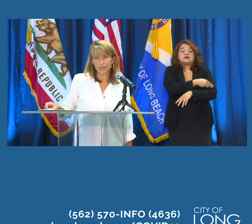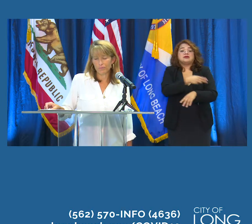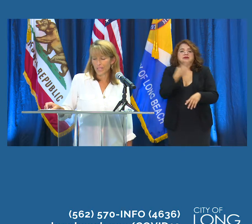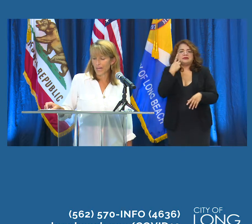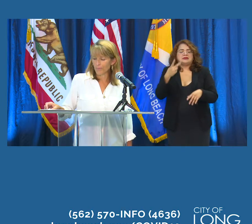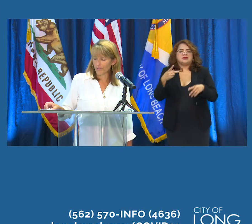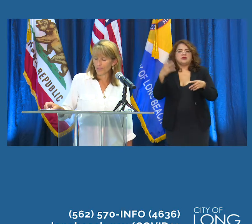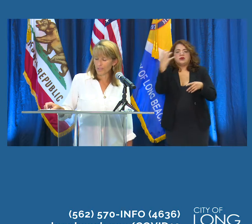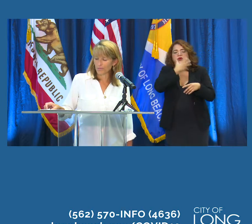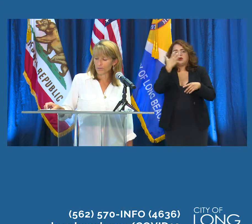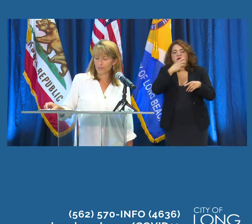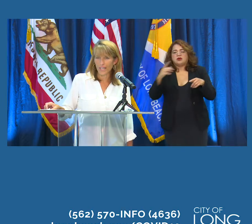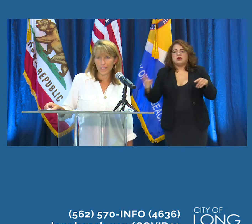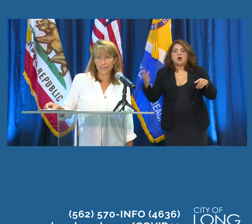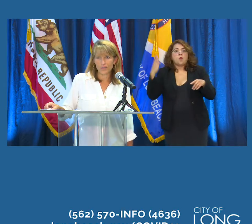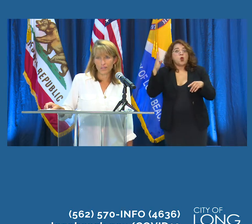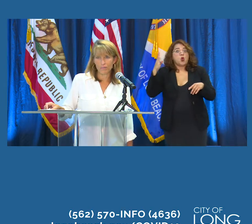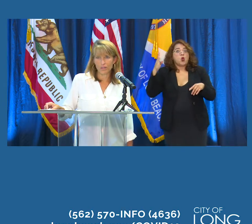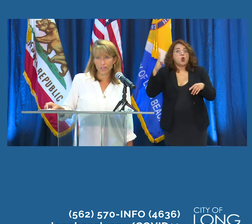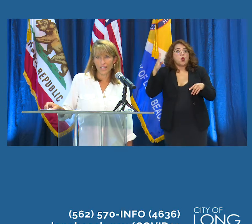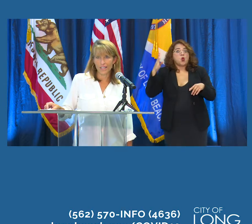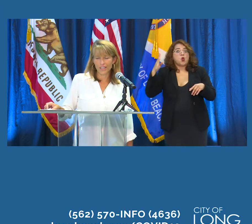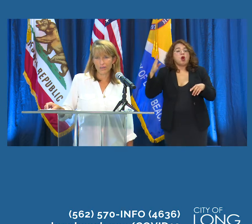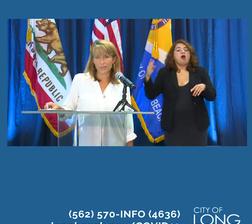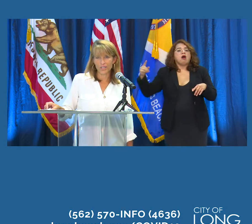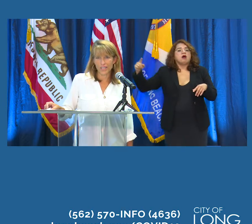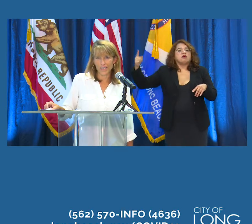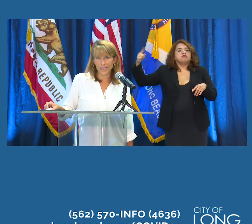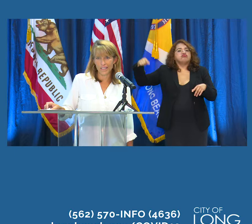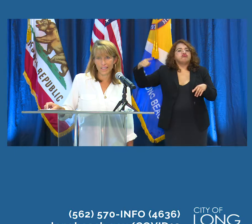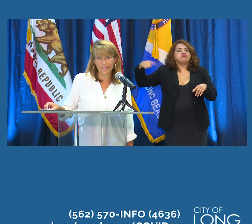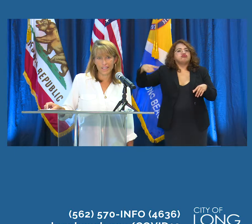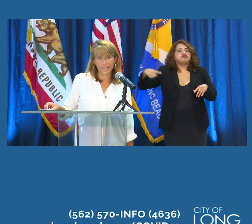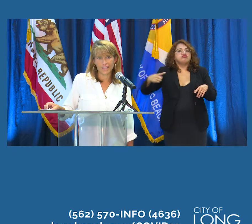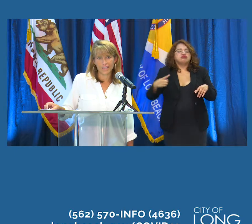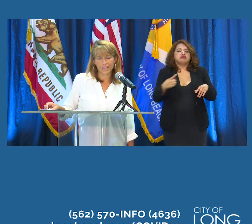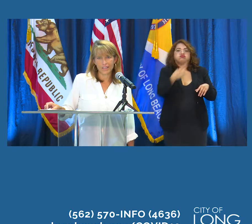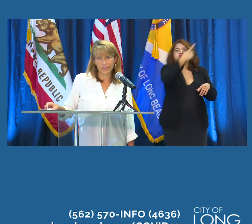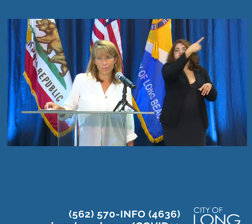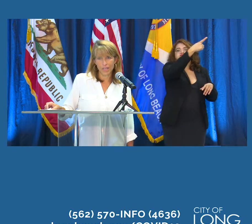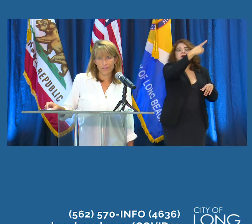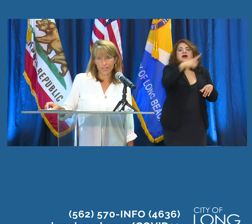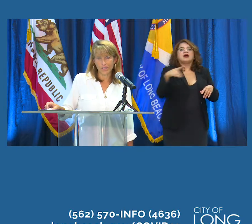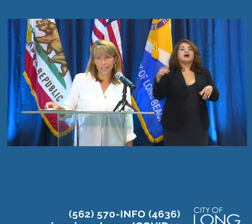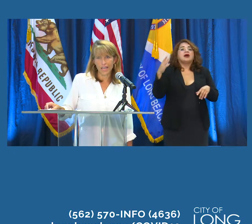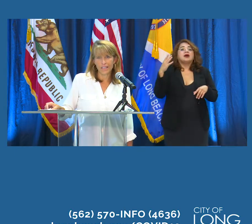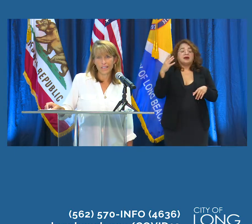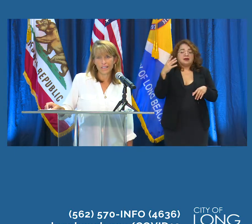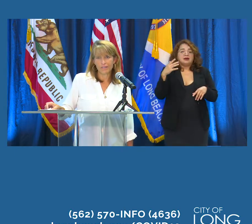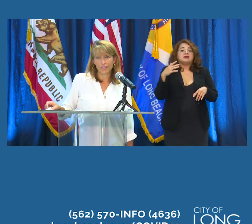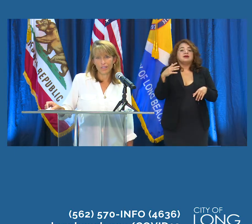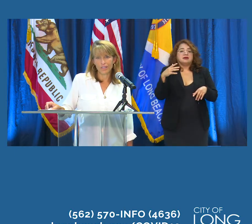continue to be up. So the blue line is your community line and the orange line is the long term care facility line.